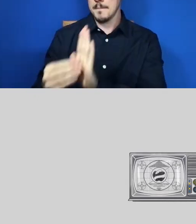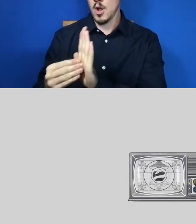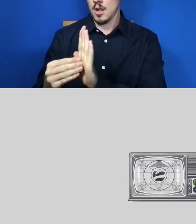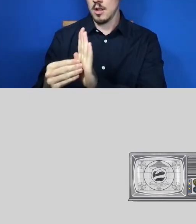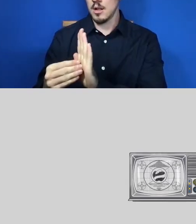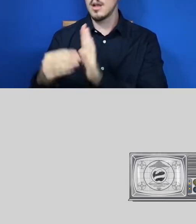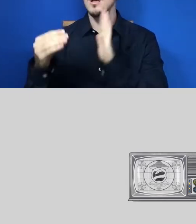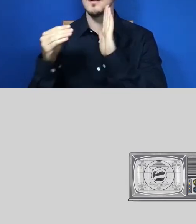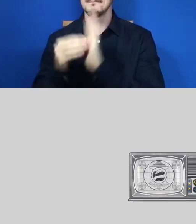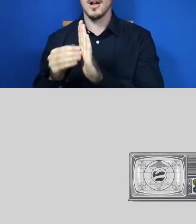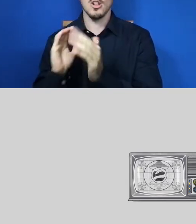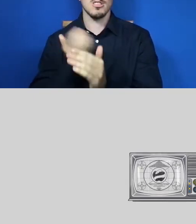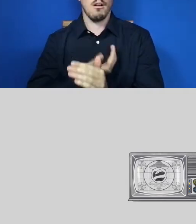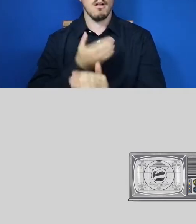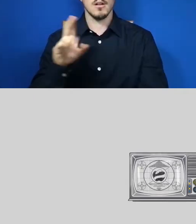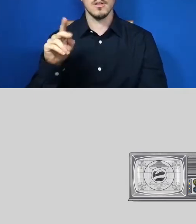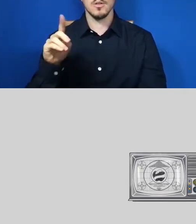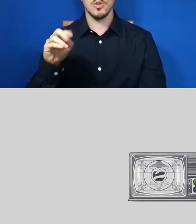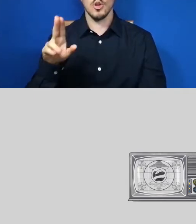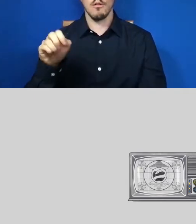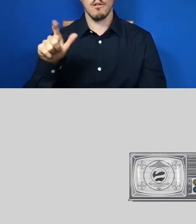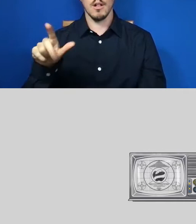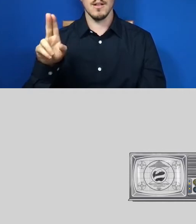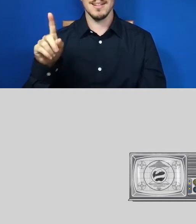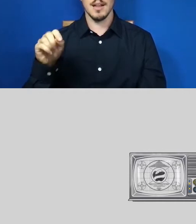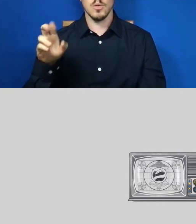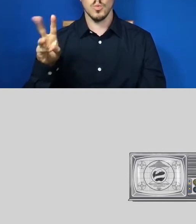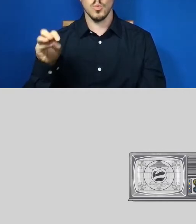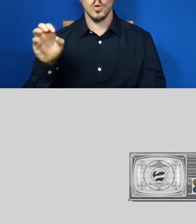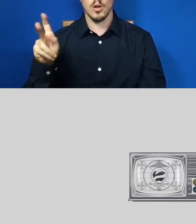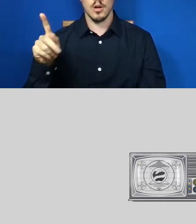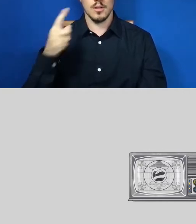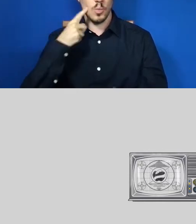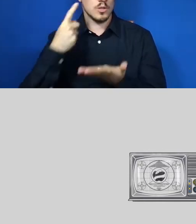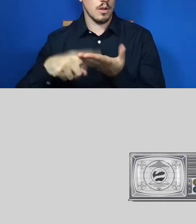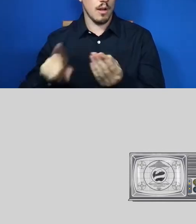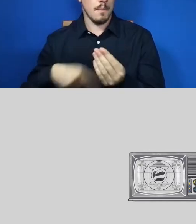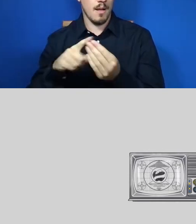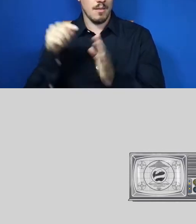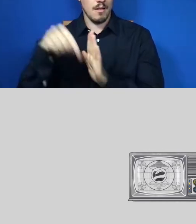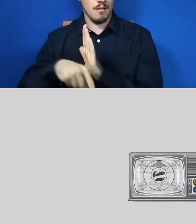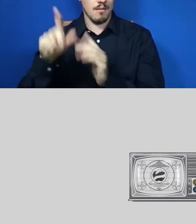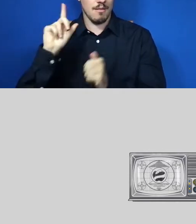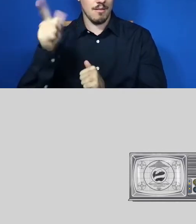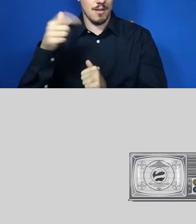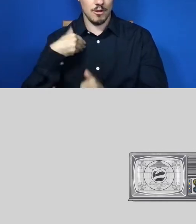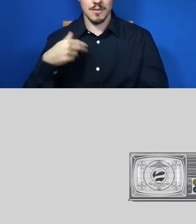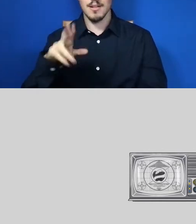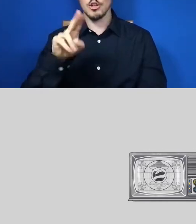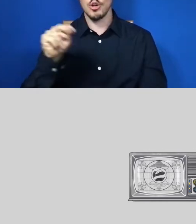and our model is just our neural network, but I'll get more into that later. And once we're done training our model,